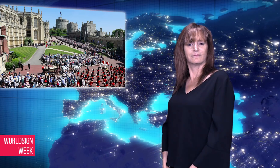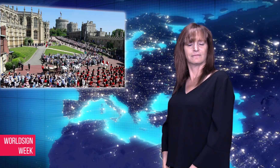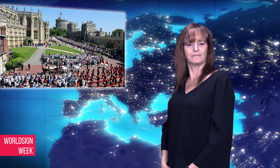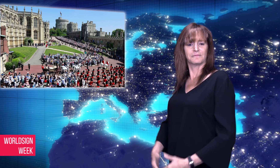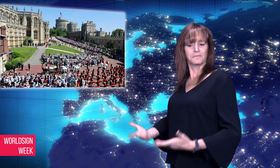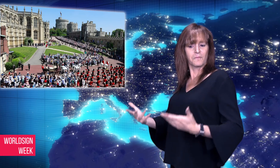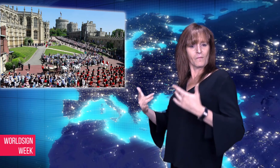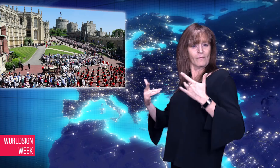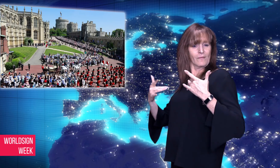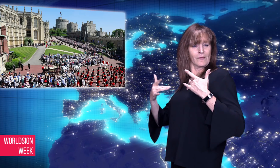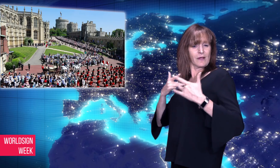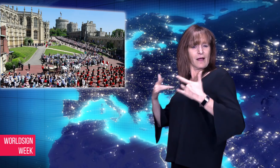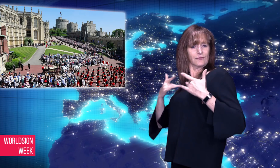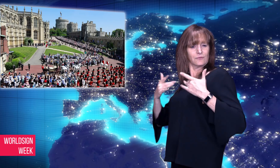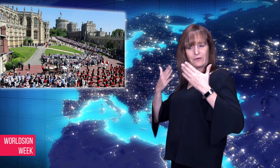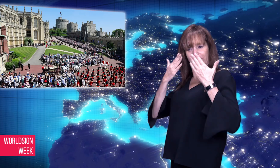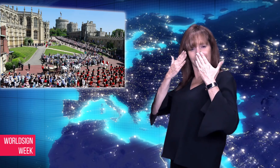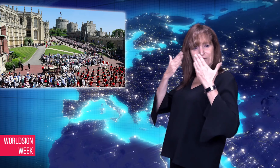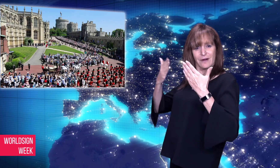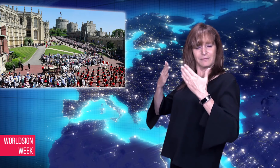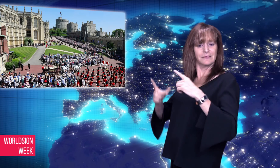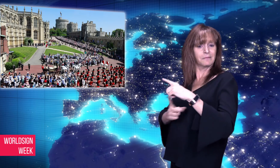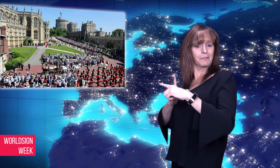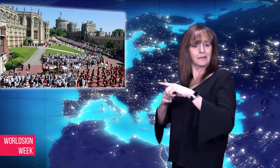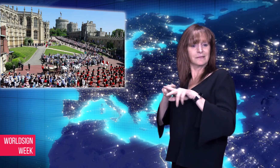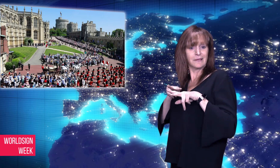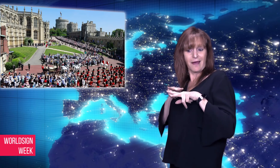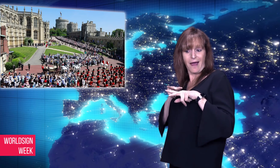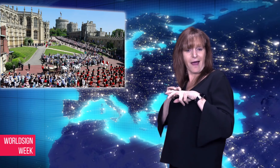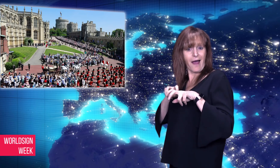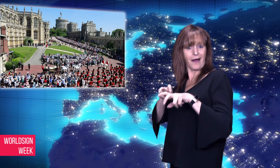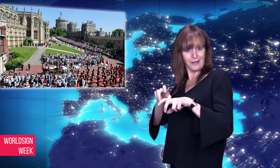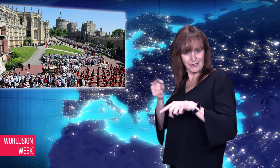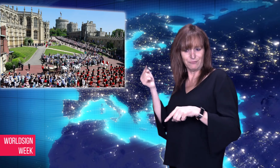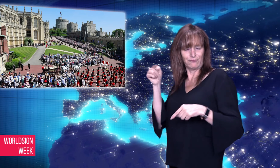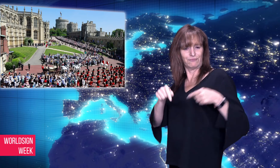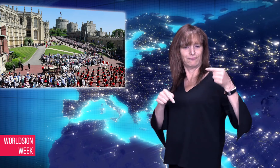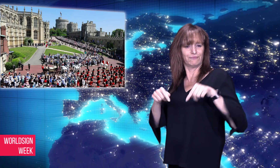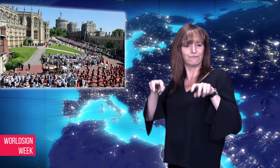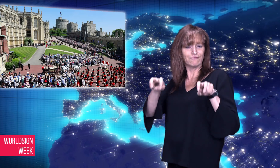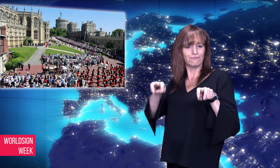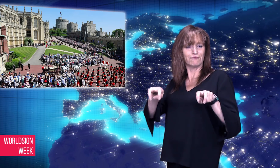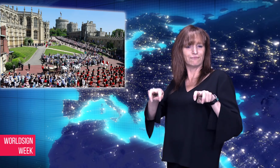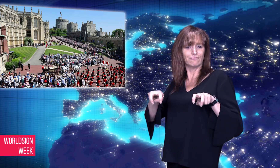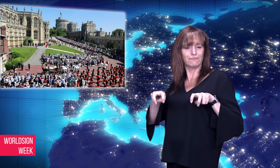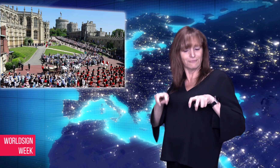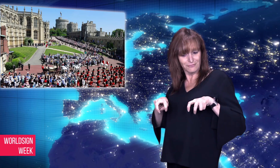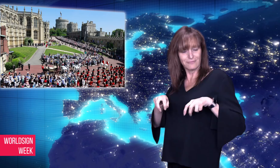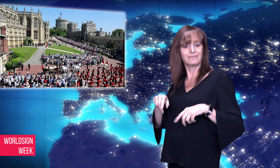athletes were in attendance, along